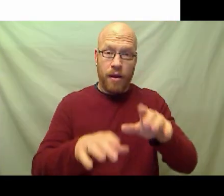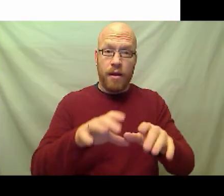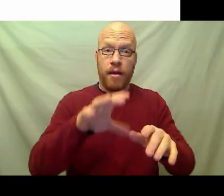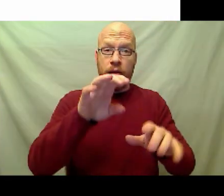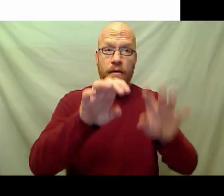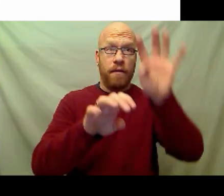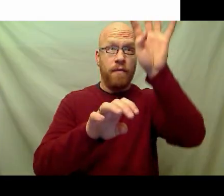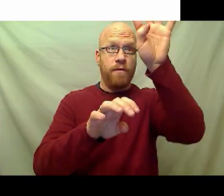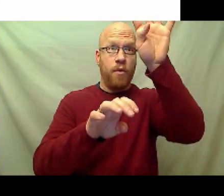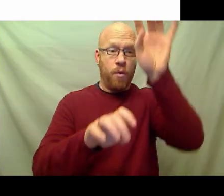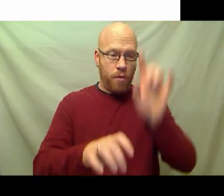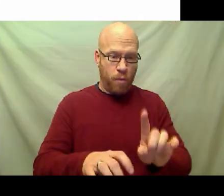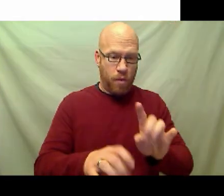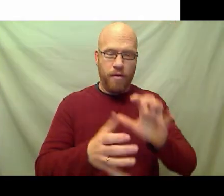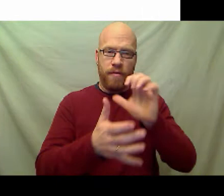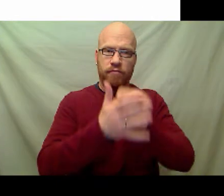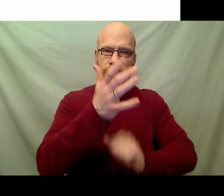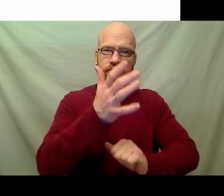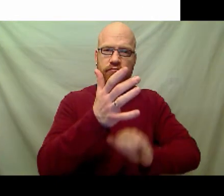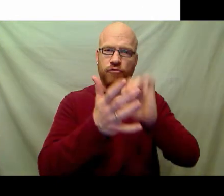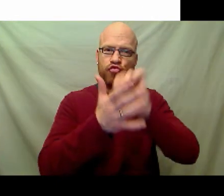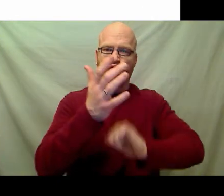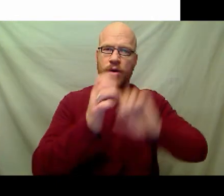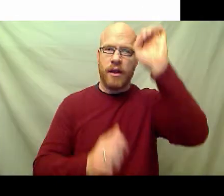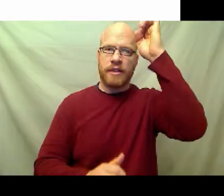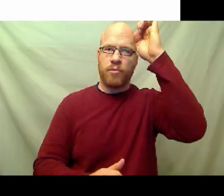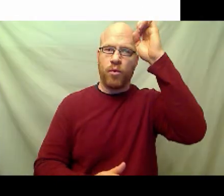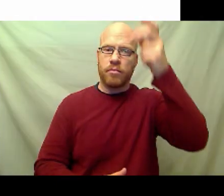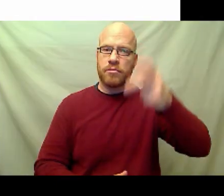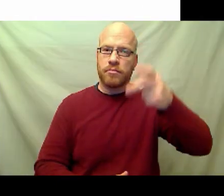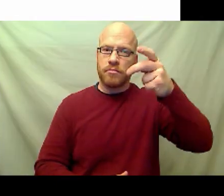Remember when we divide like bases with exponents, we subtract the exponents.